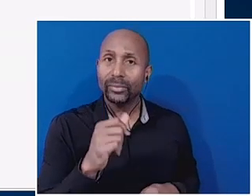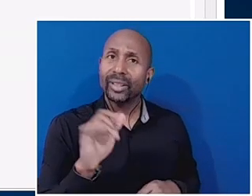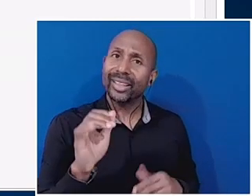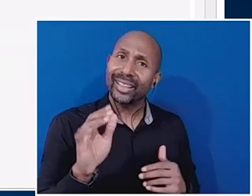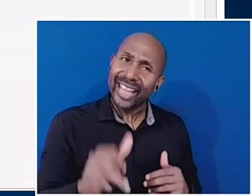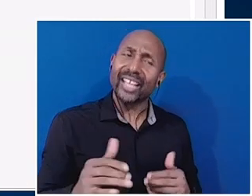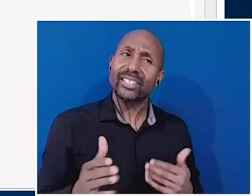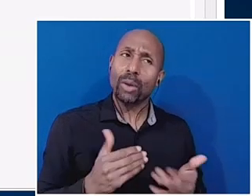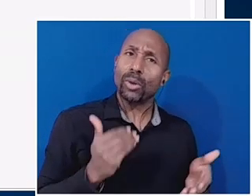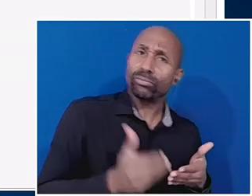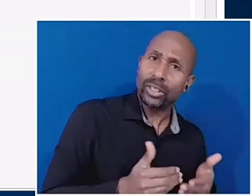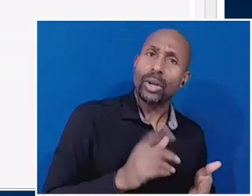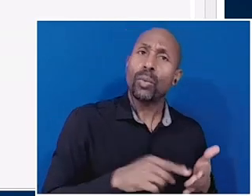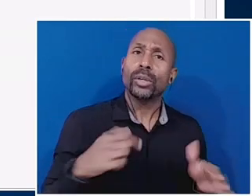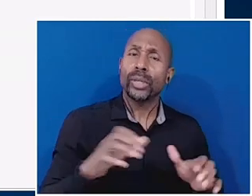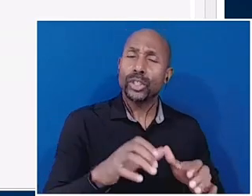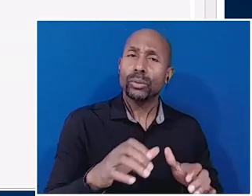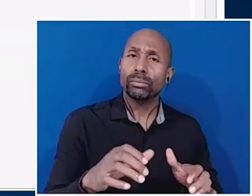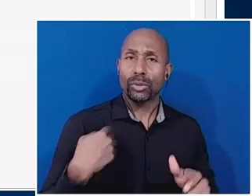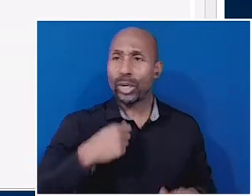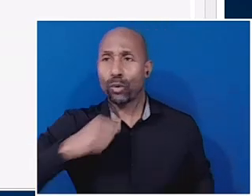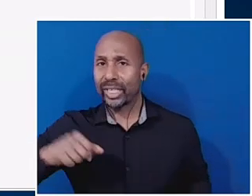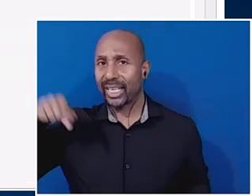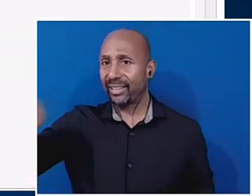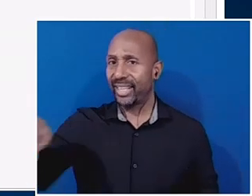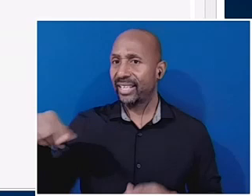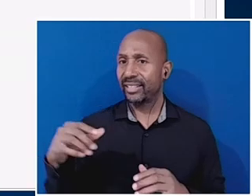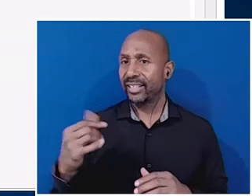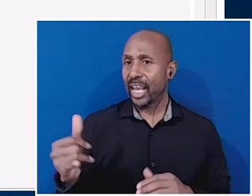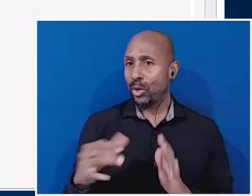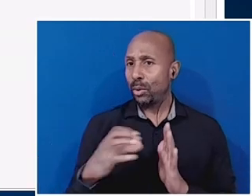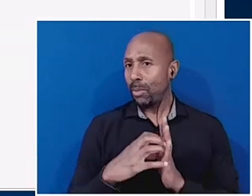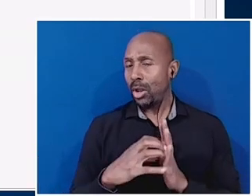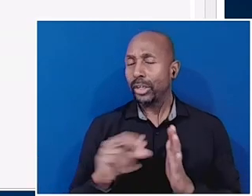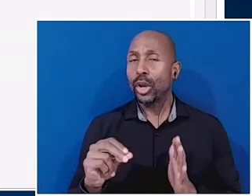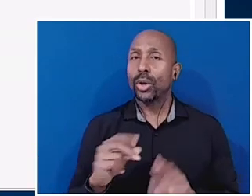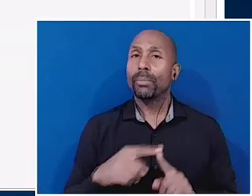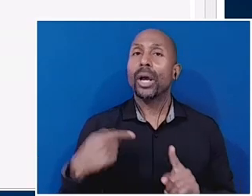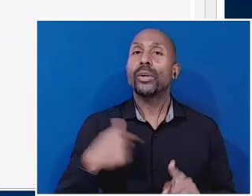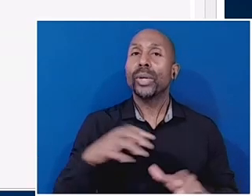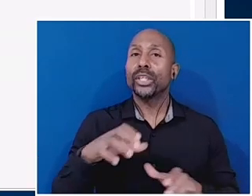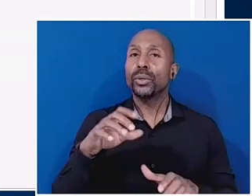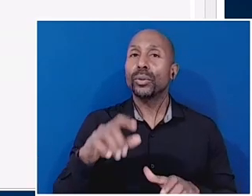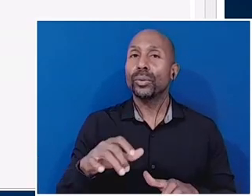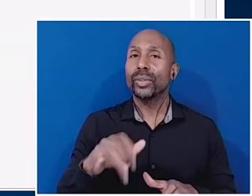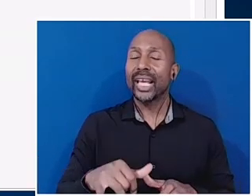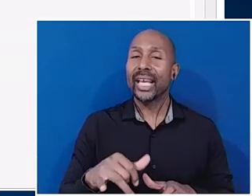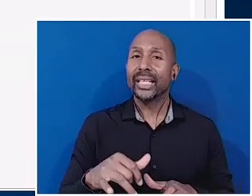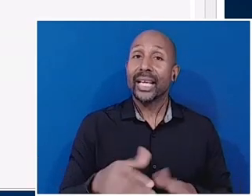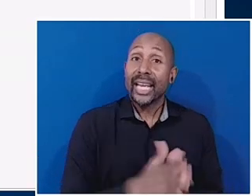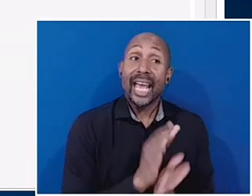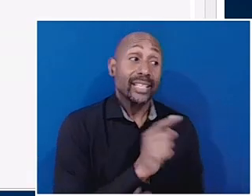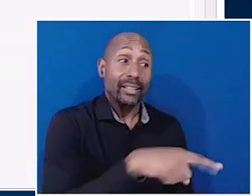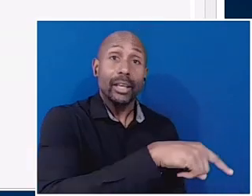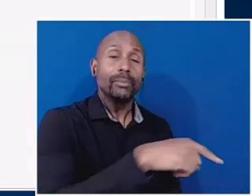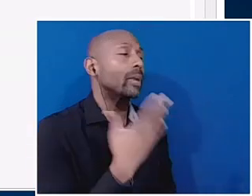we do it in the context of saying, why do you think this will work? And how do you think this total